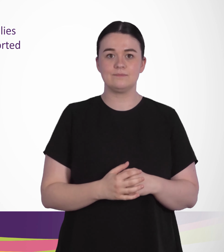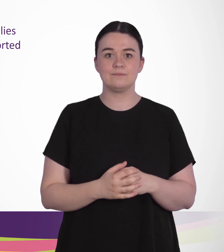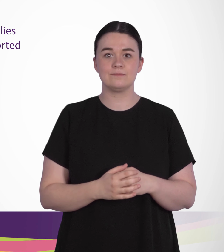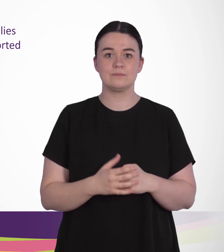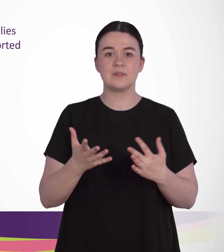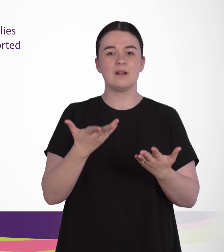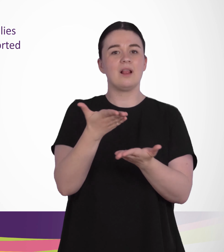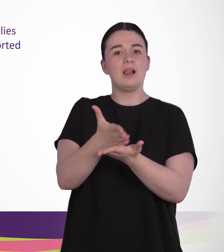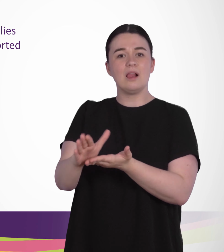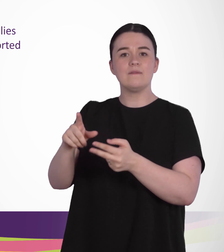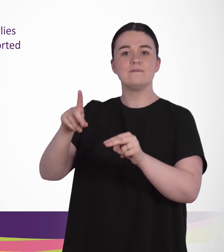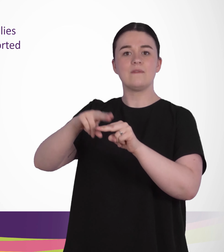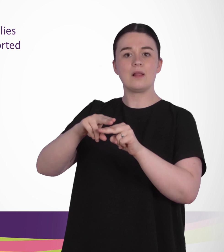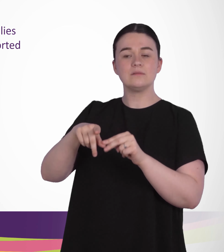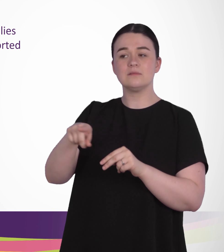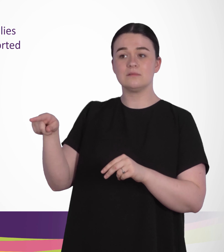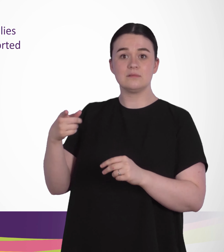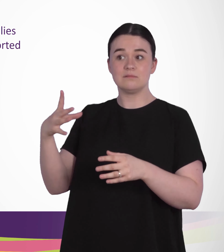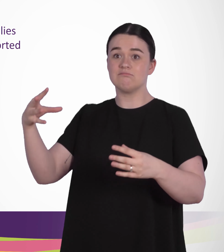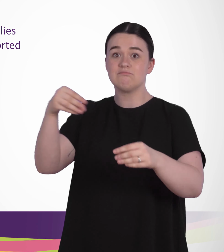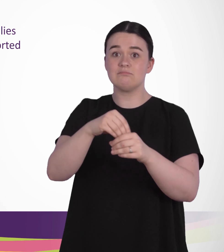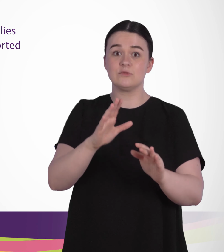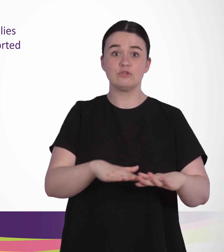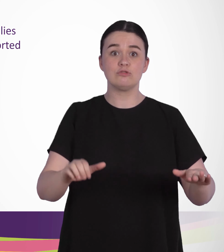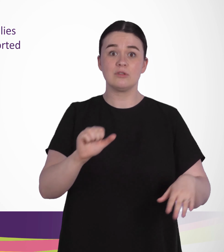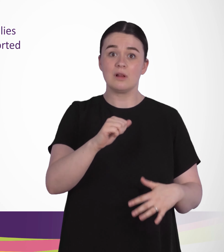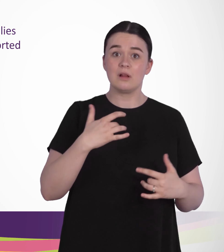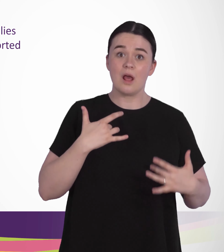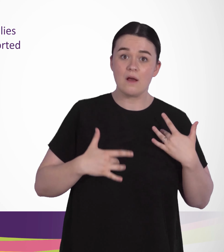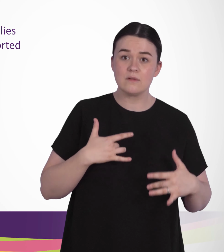excluding or lessening the role of fathers in children’s lives,